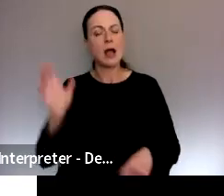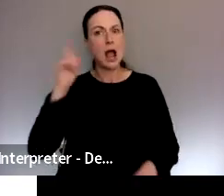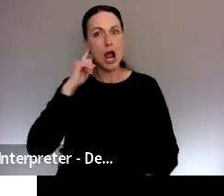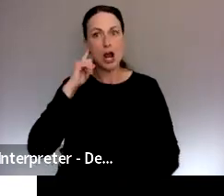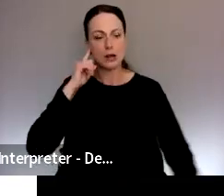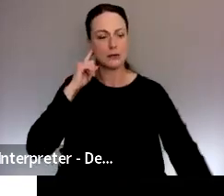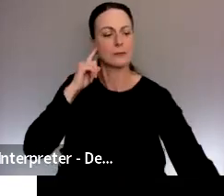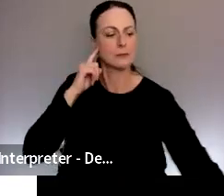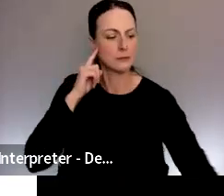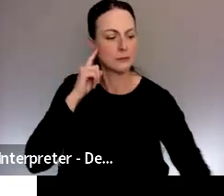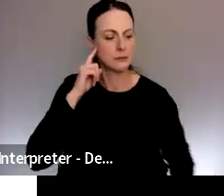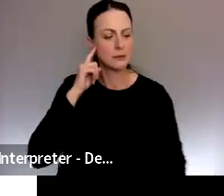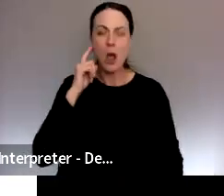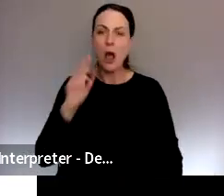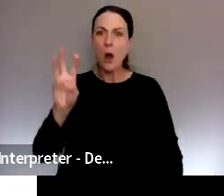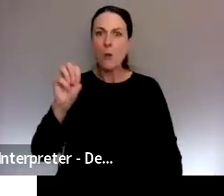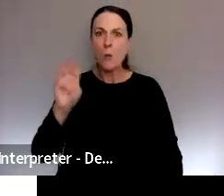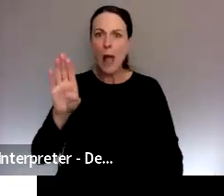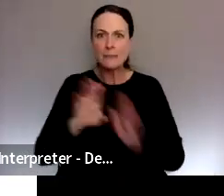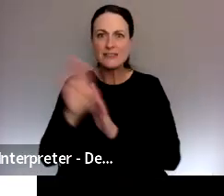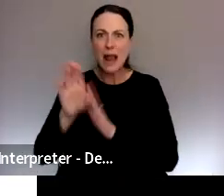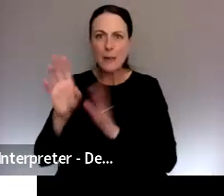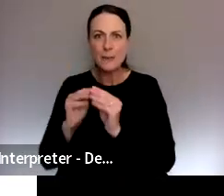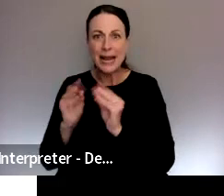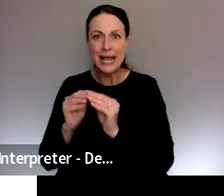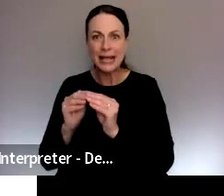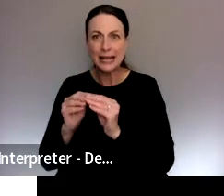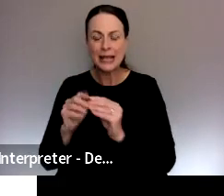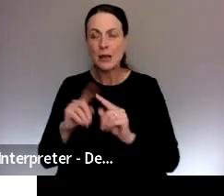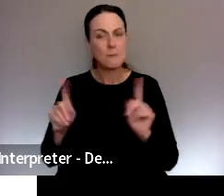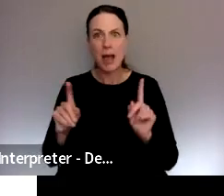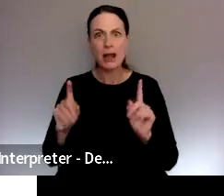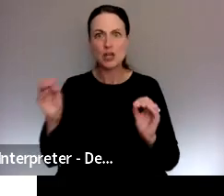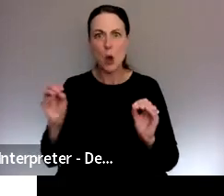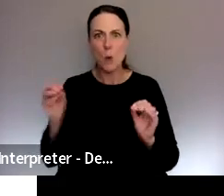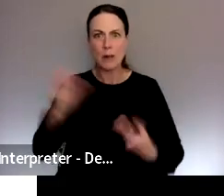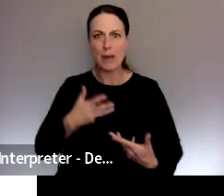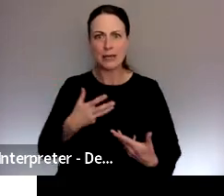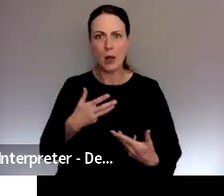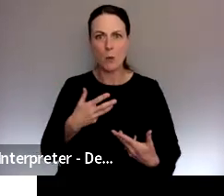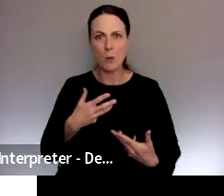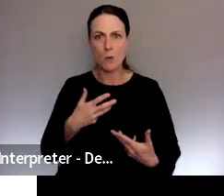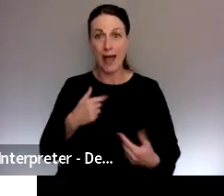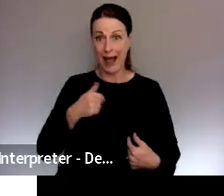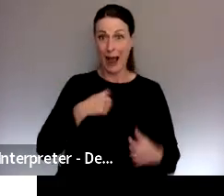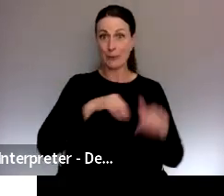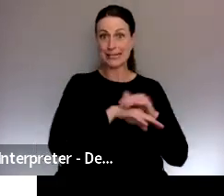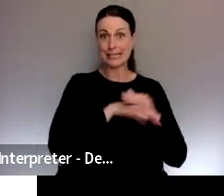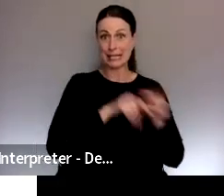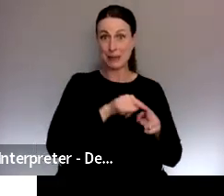I used to hear about web developer meetings, and nobody would let me know. I was the accessibility specialist